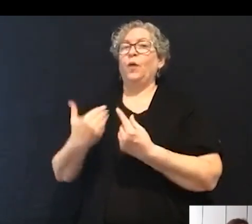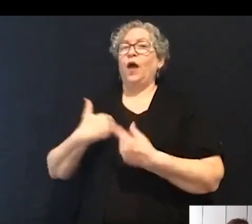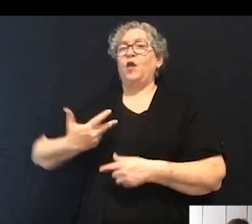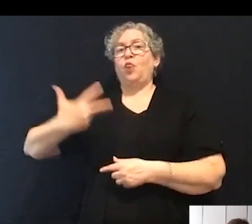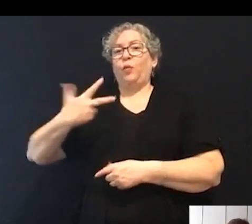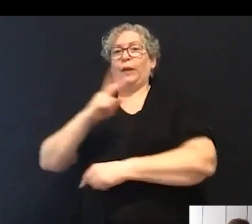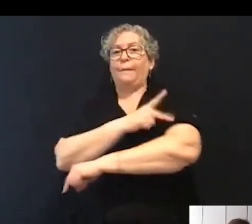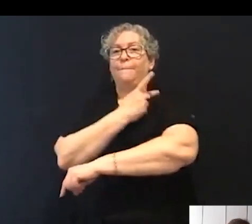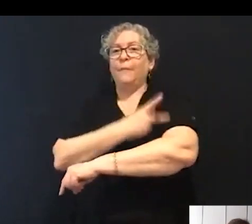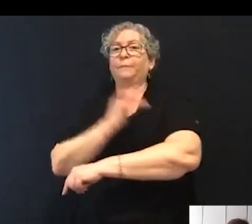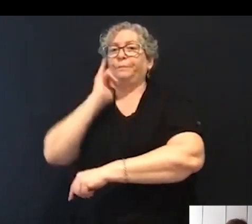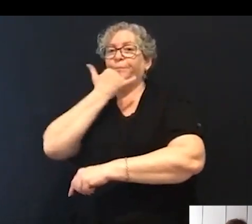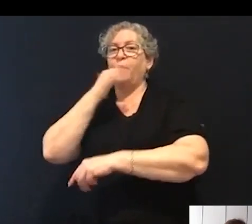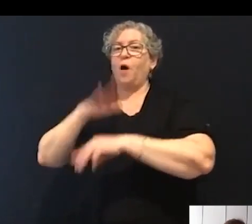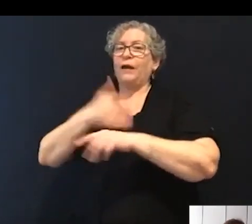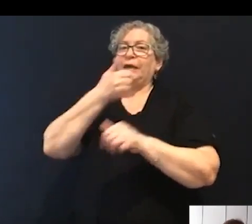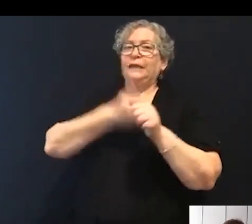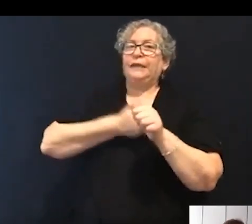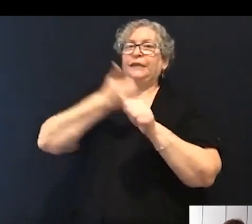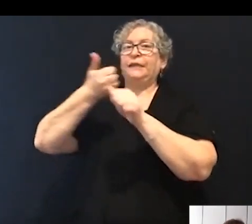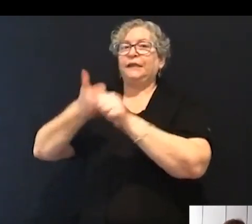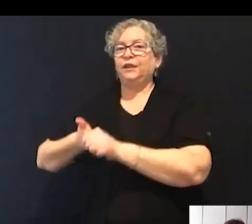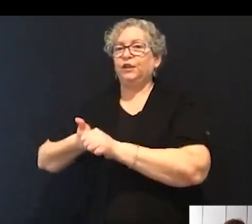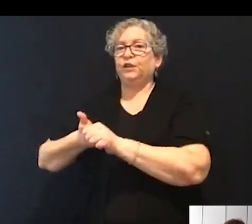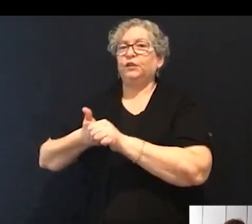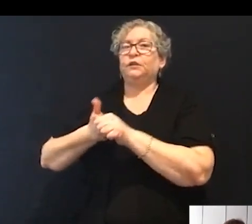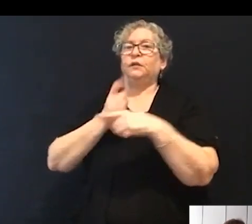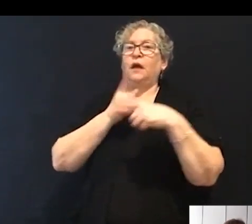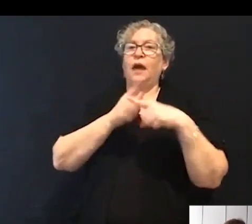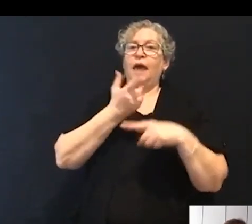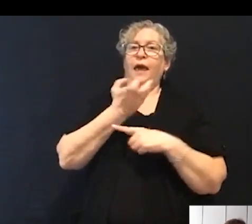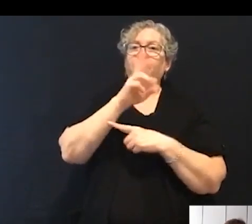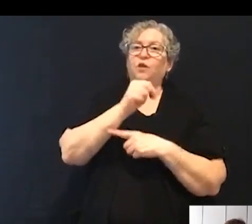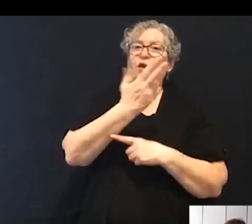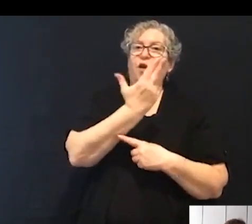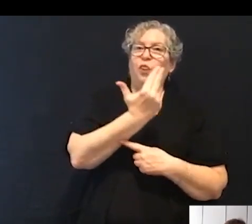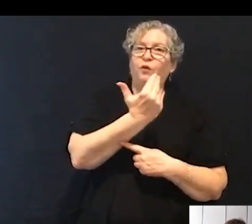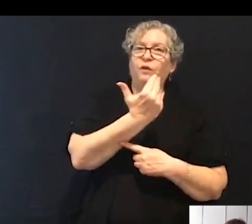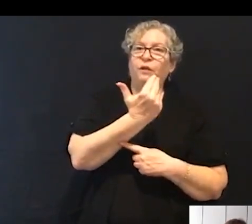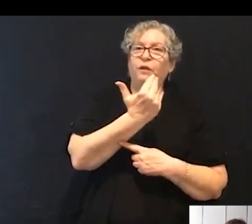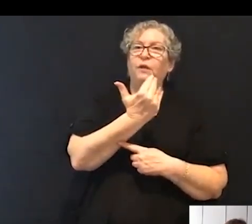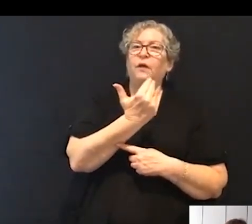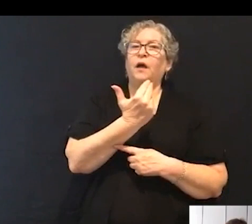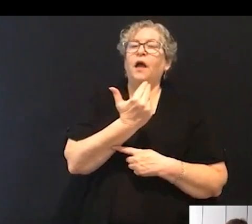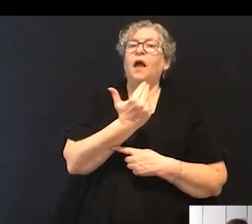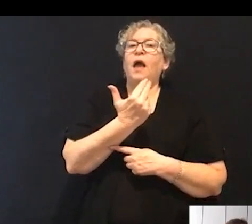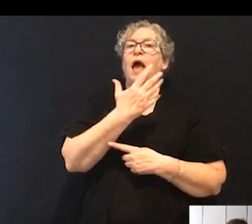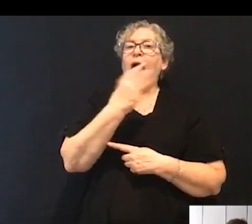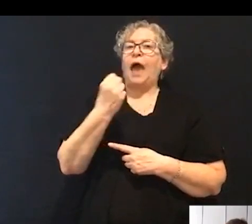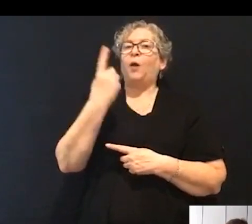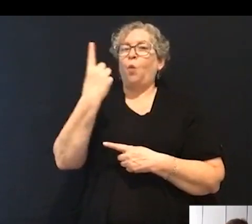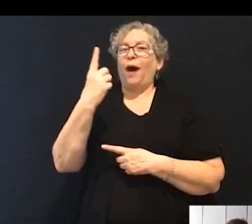in each of the Exon 13 alleles they had. And one heterozygous, so this patient